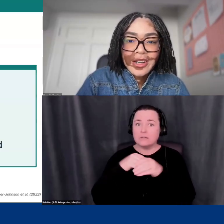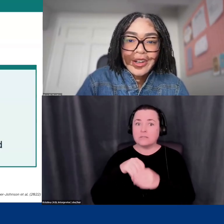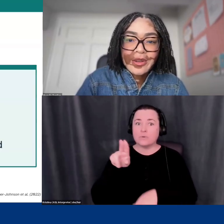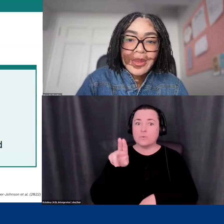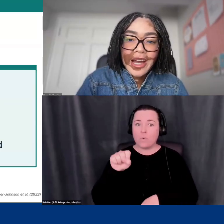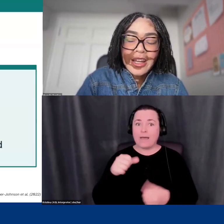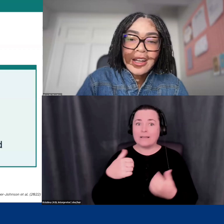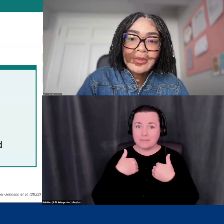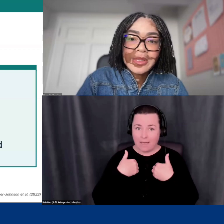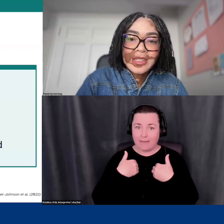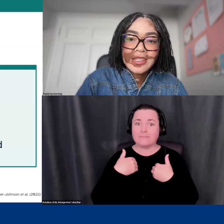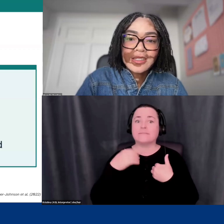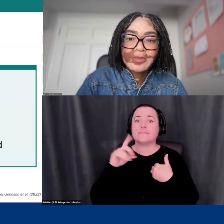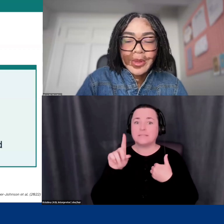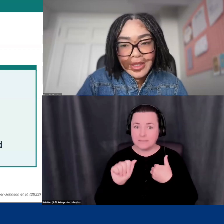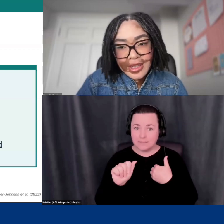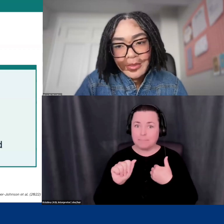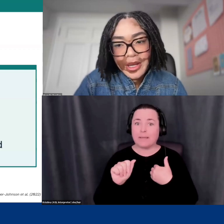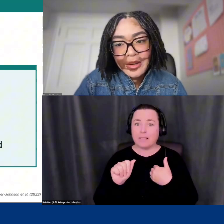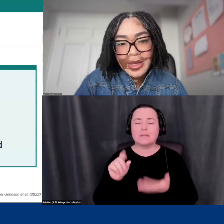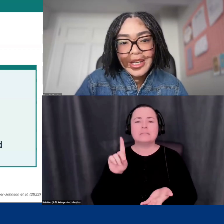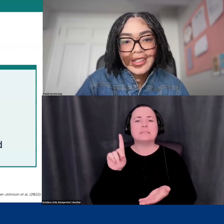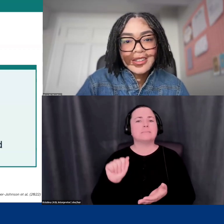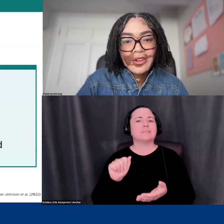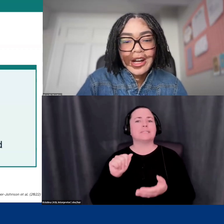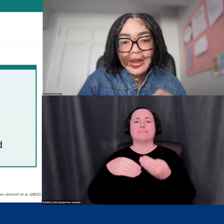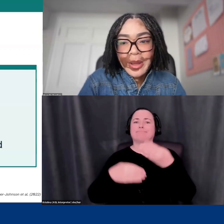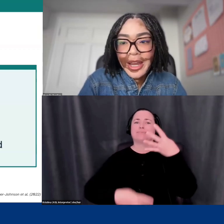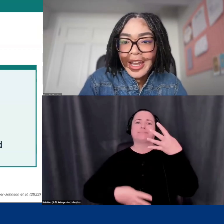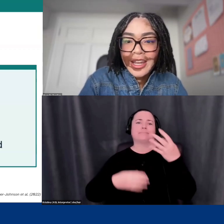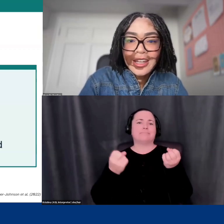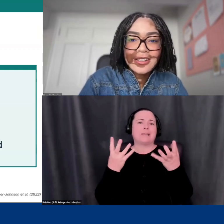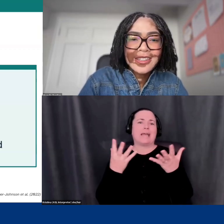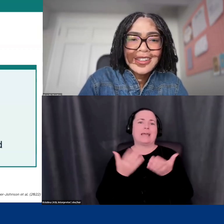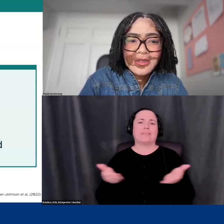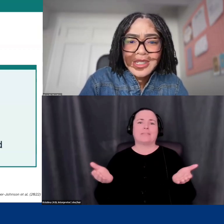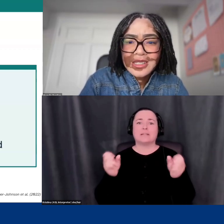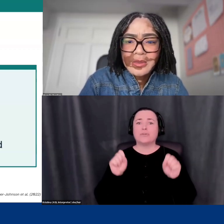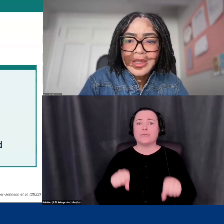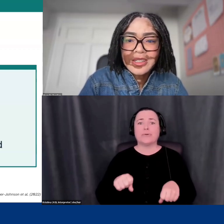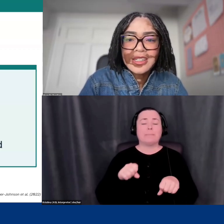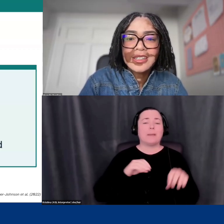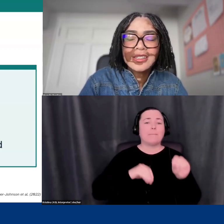term that encompasses mobility impairments, chronic pain, sensory disabilities,